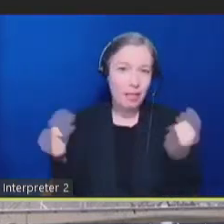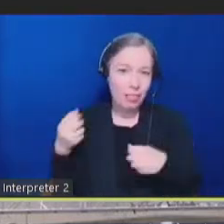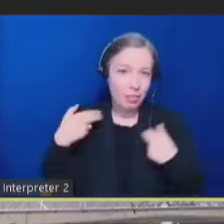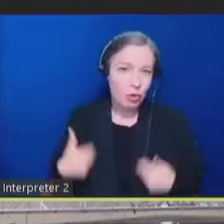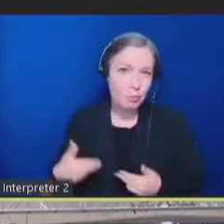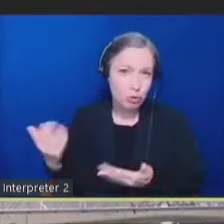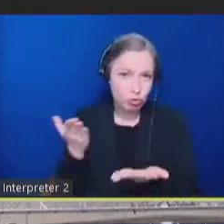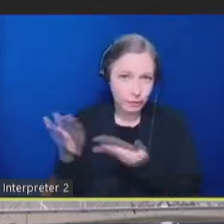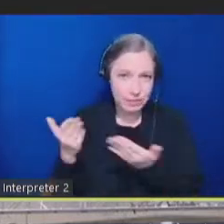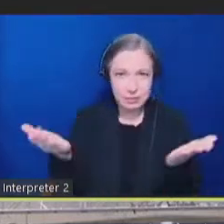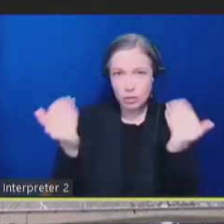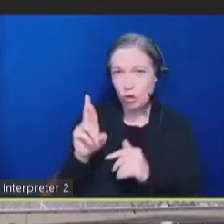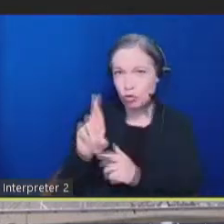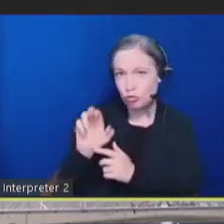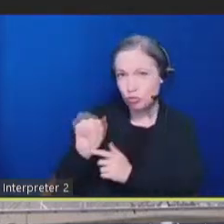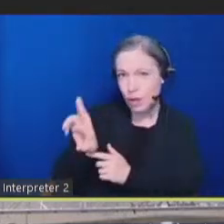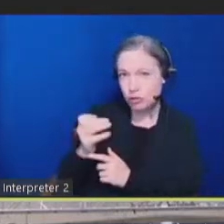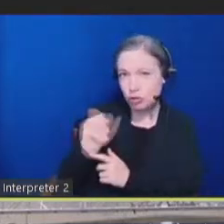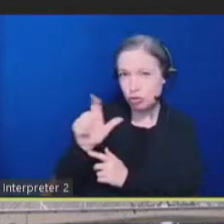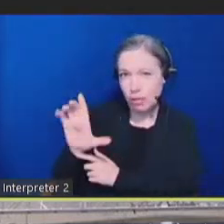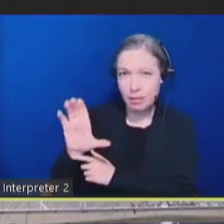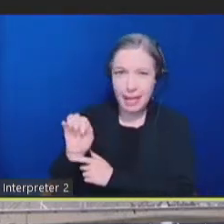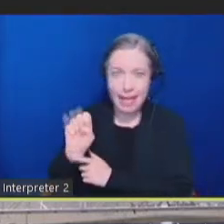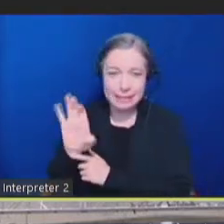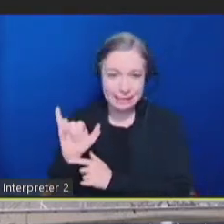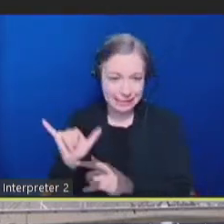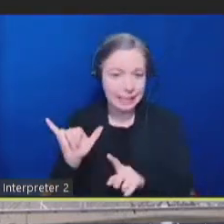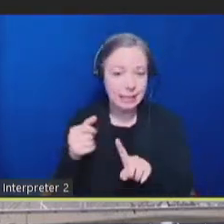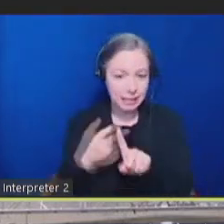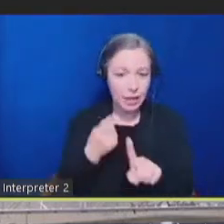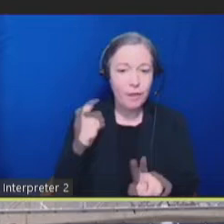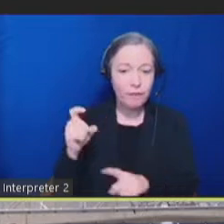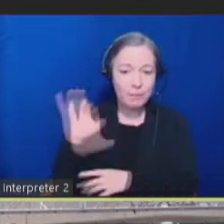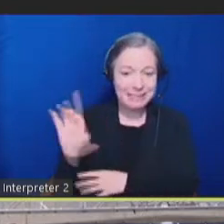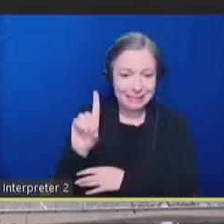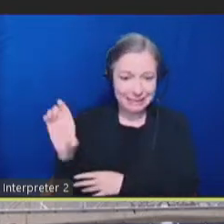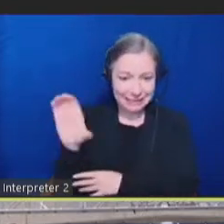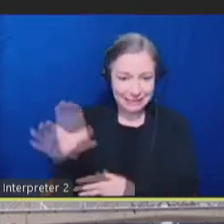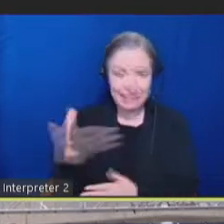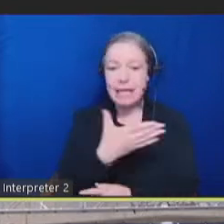and Denise Octavia Smith from the National Association of Community Health Workers.